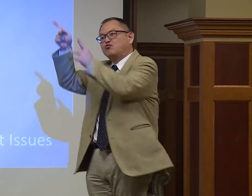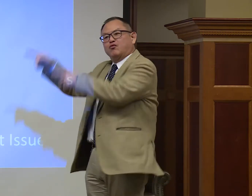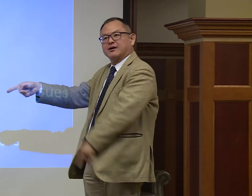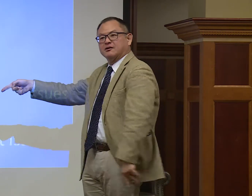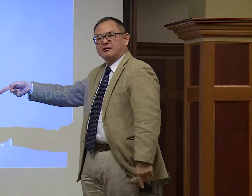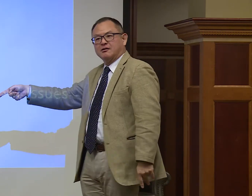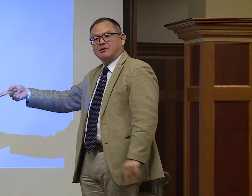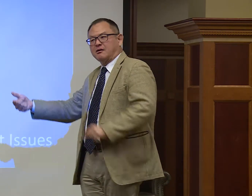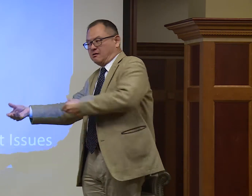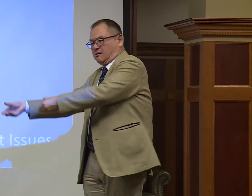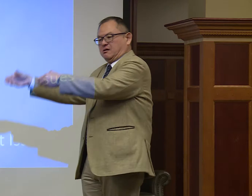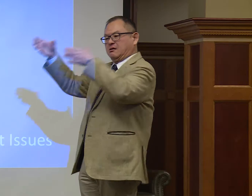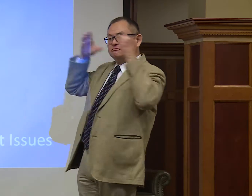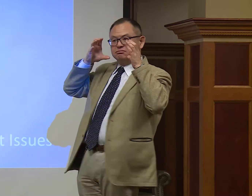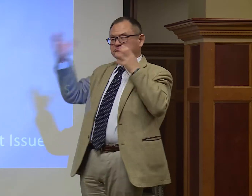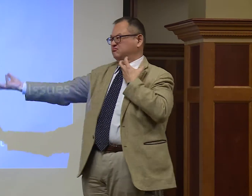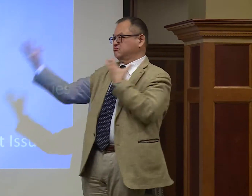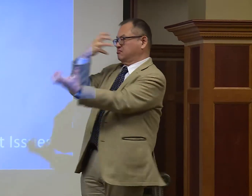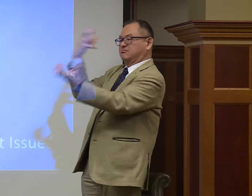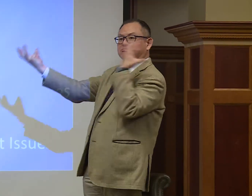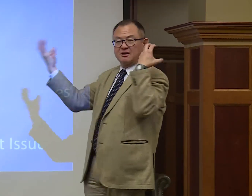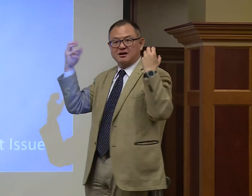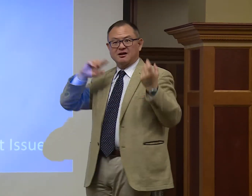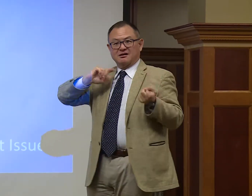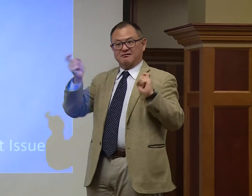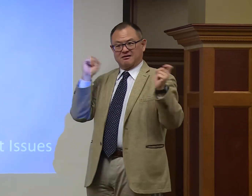Or I could take on the role of someone else.